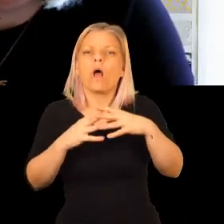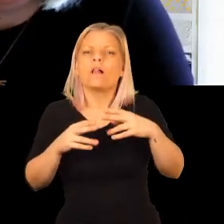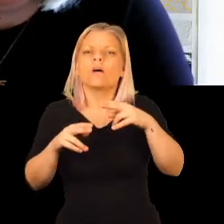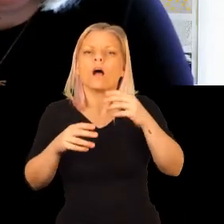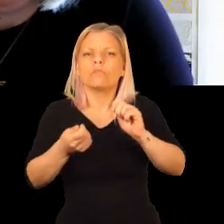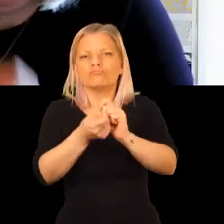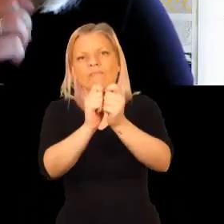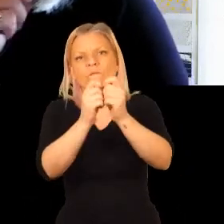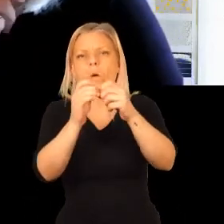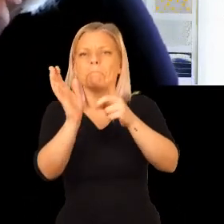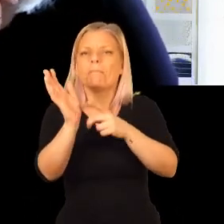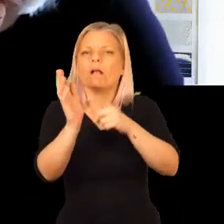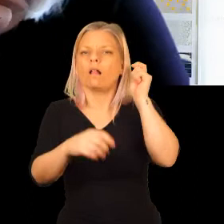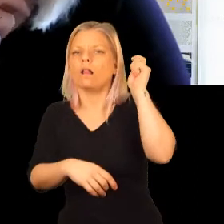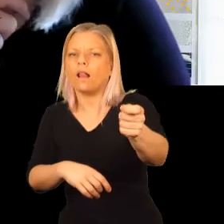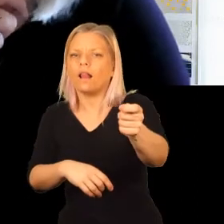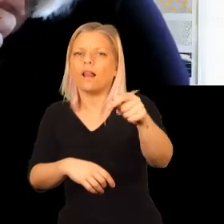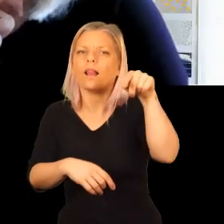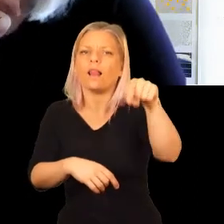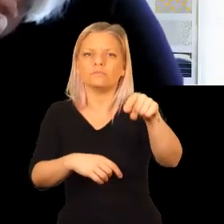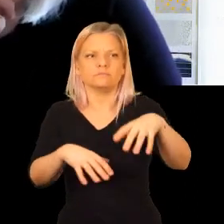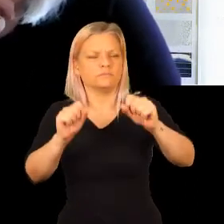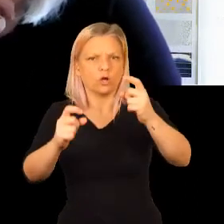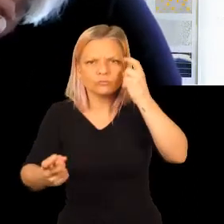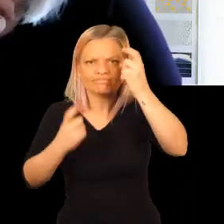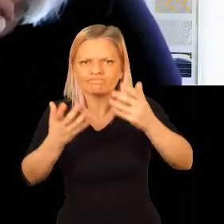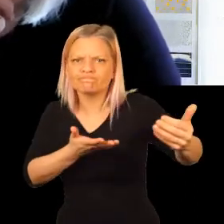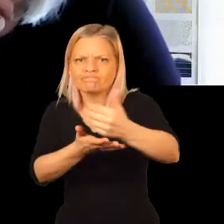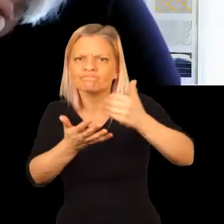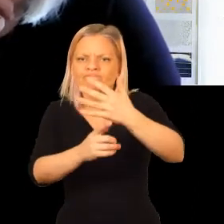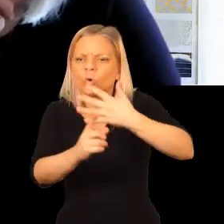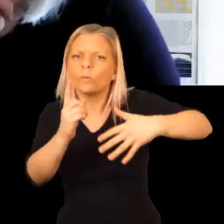like when the welfare reform bill came in is that actually we started to think collectively